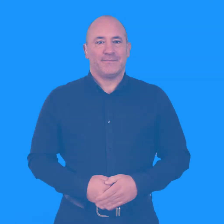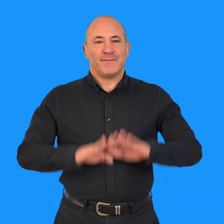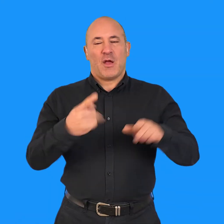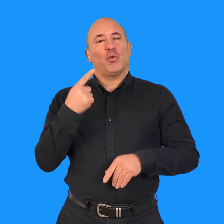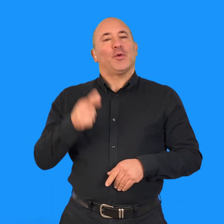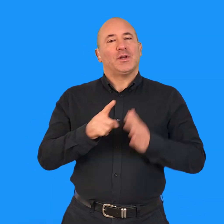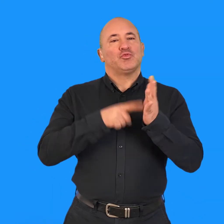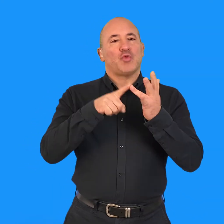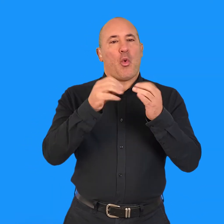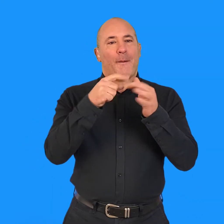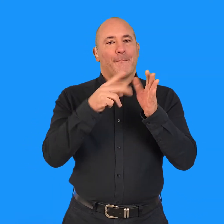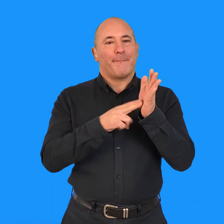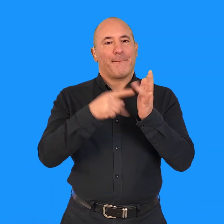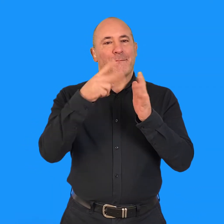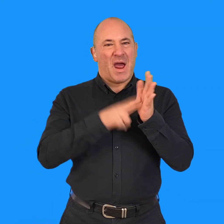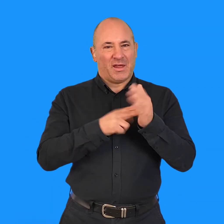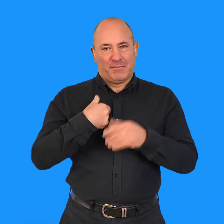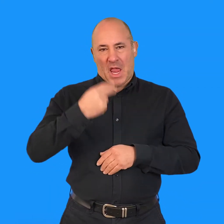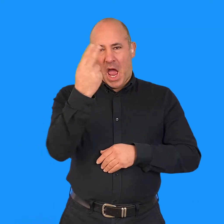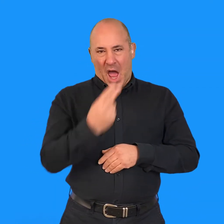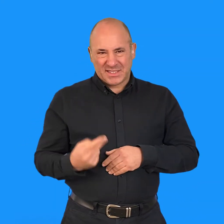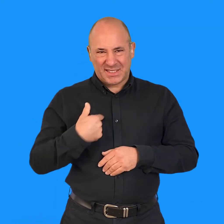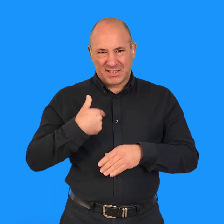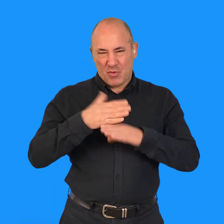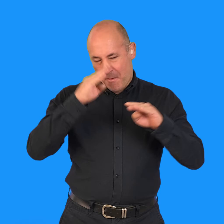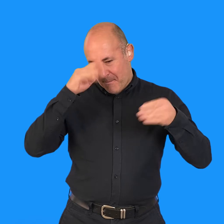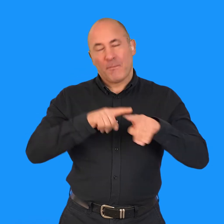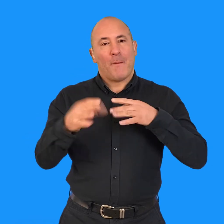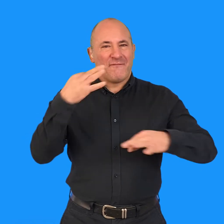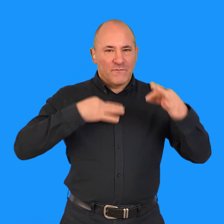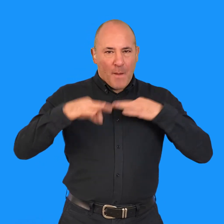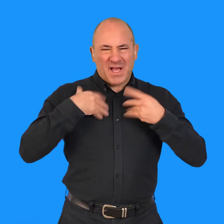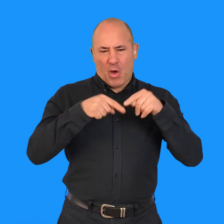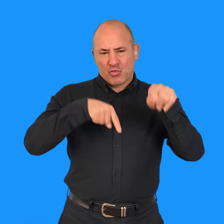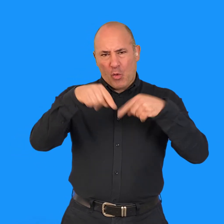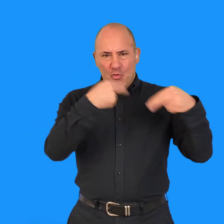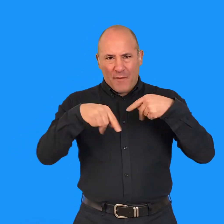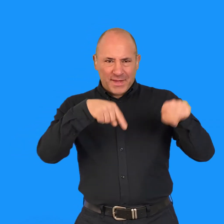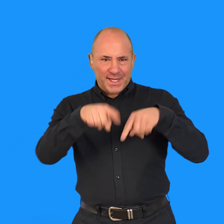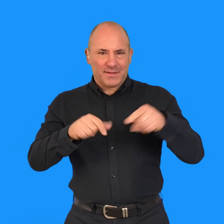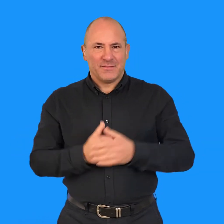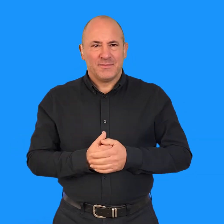I'm Jo Bannon, and I'm an artist working mainly in performance and choreography.